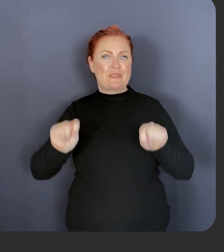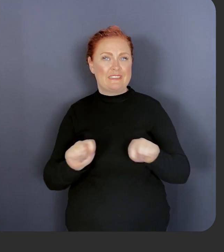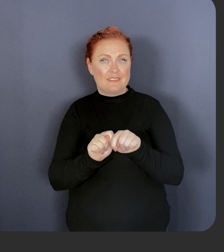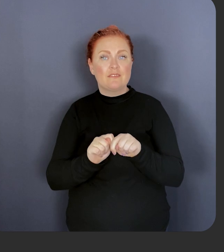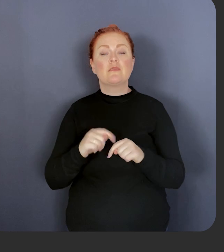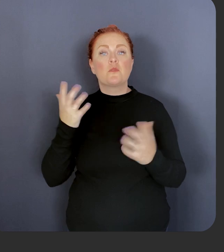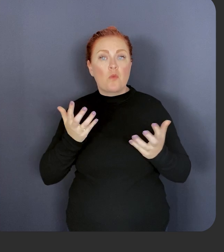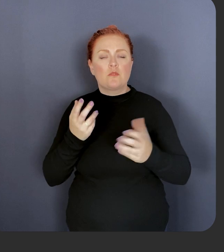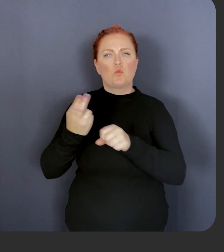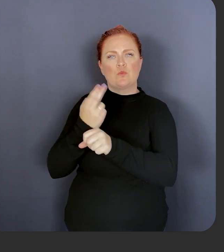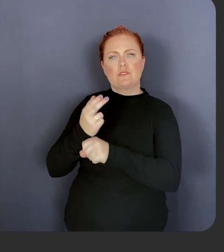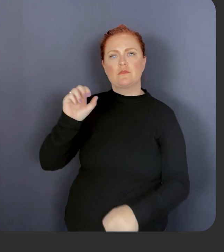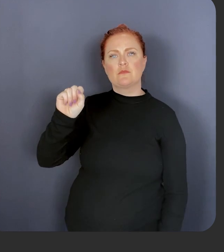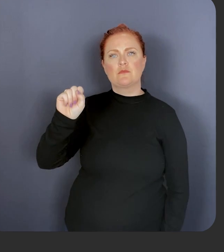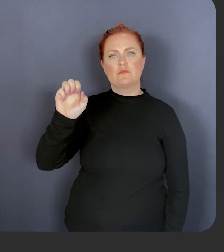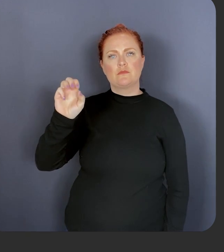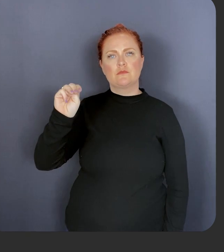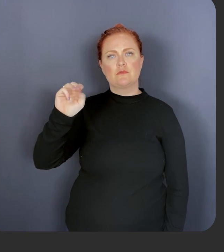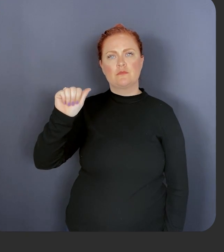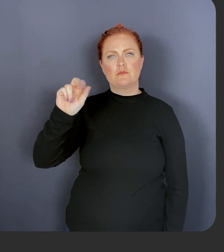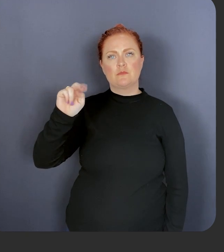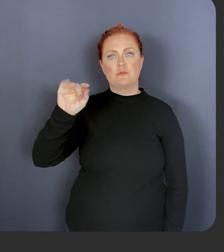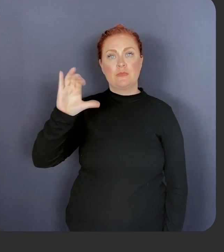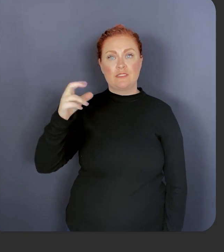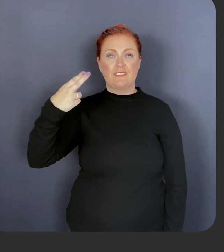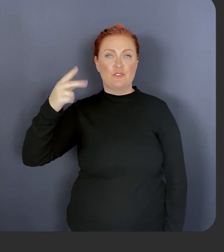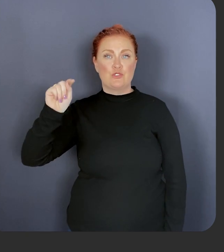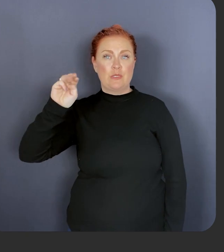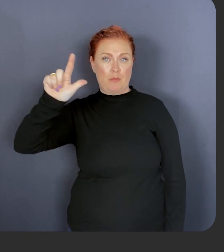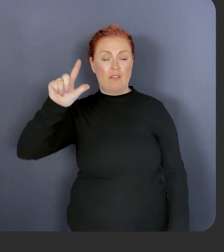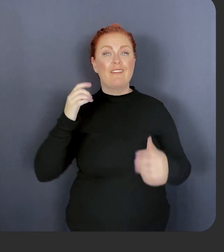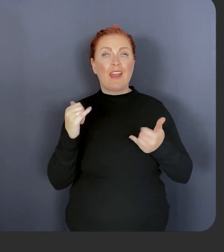which is using semantic HTML. We're now on step six.